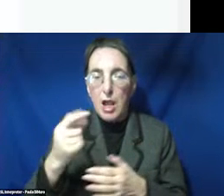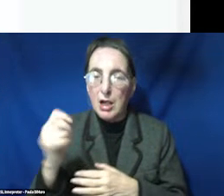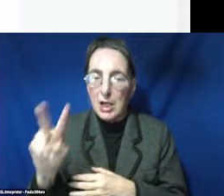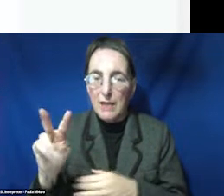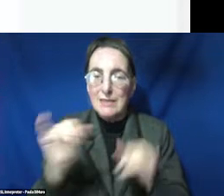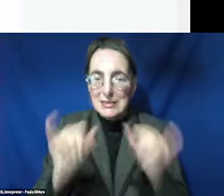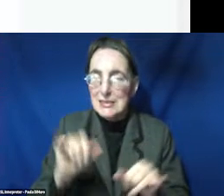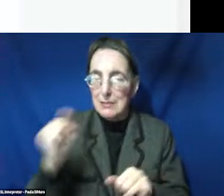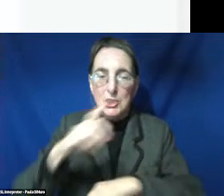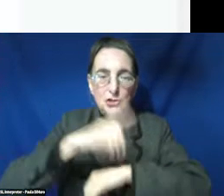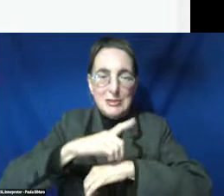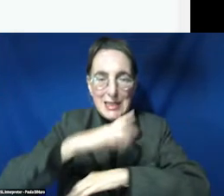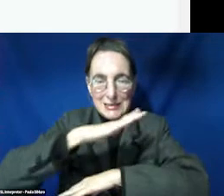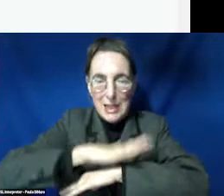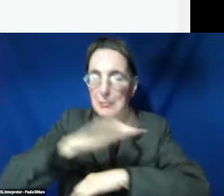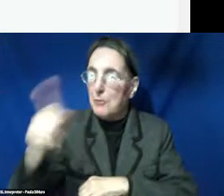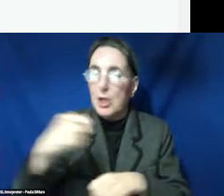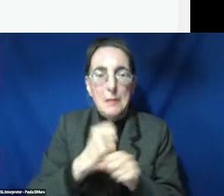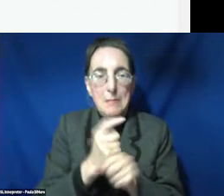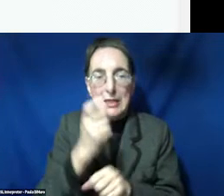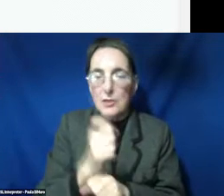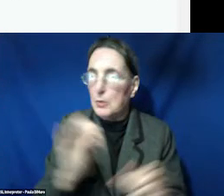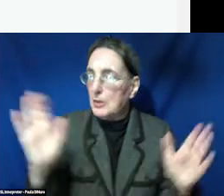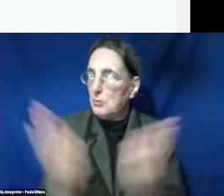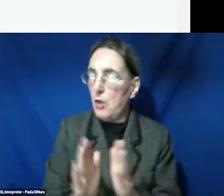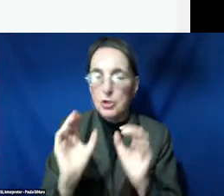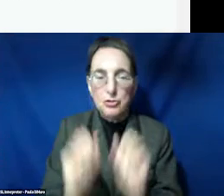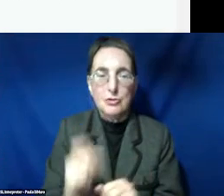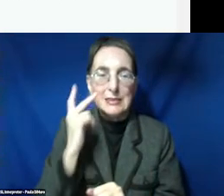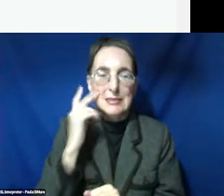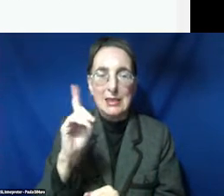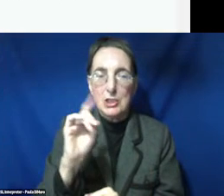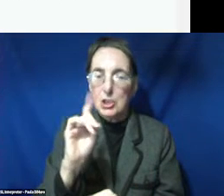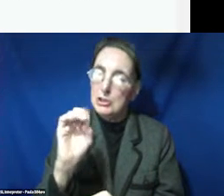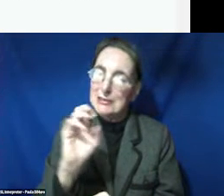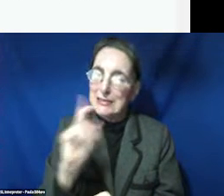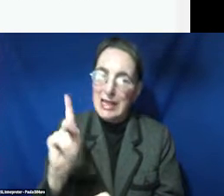So I'm going to make this a little smaller. So you can see, your desktop has five major boxes.